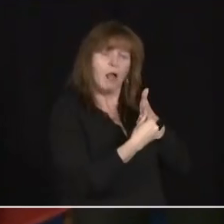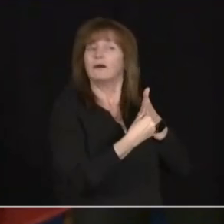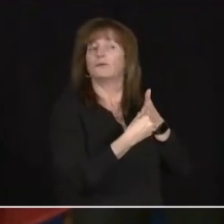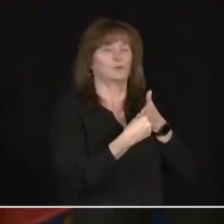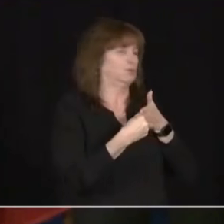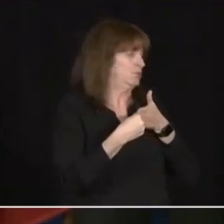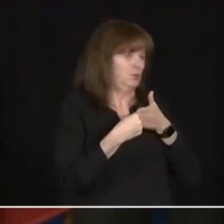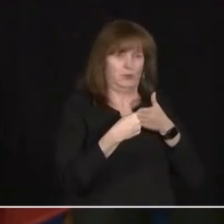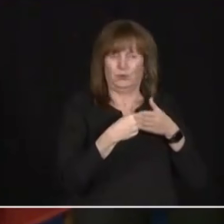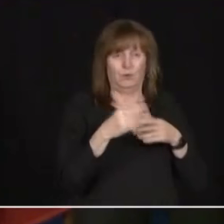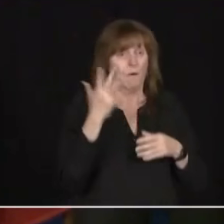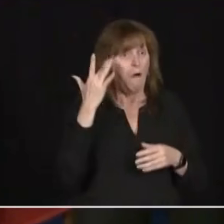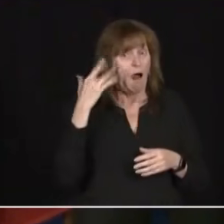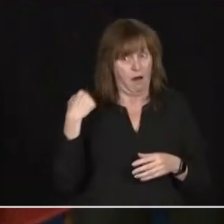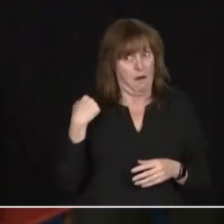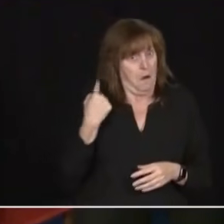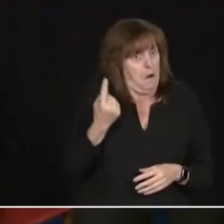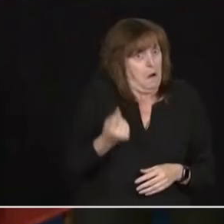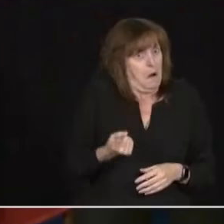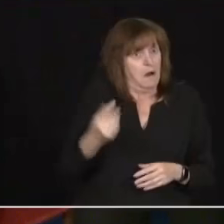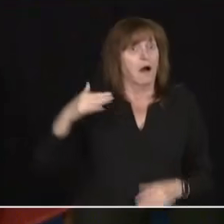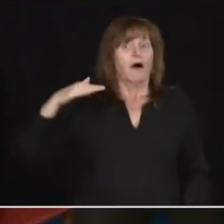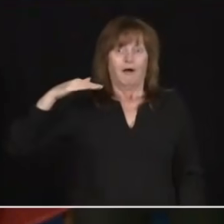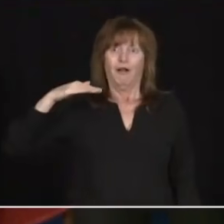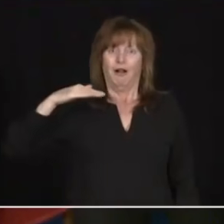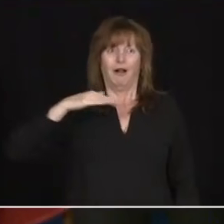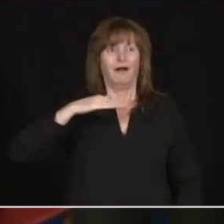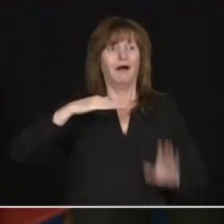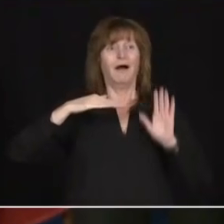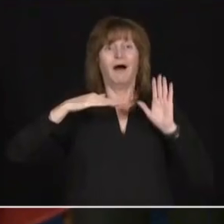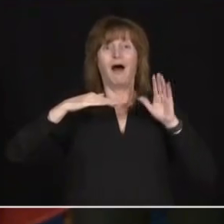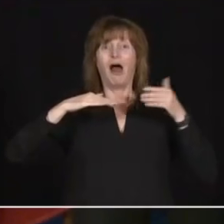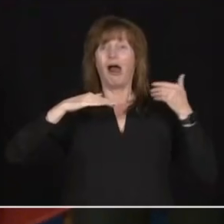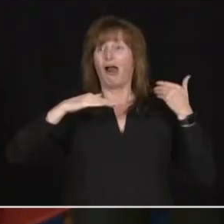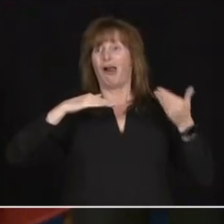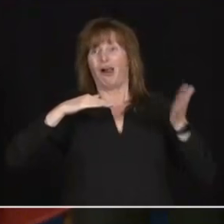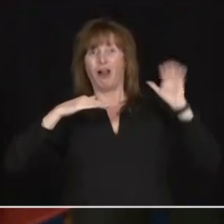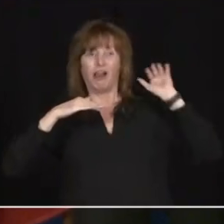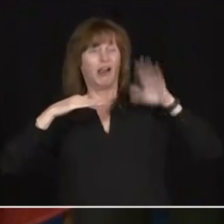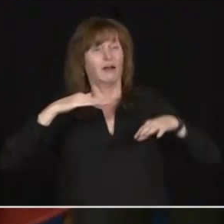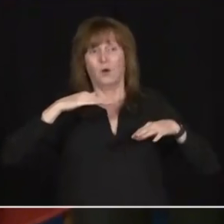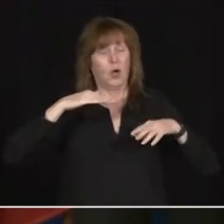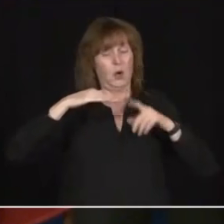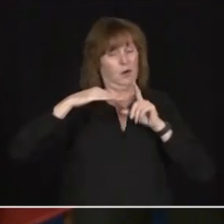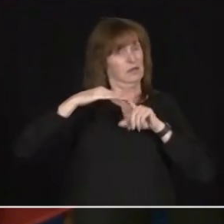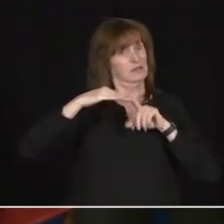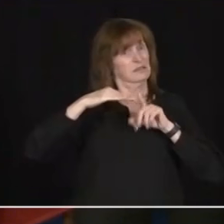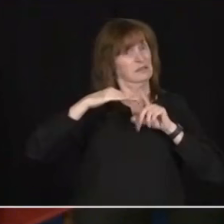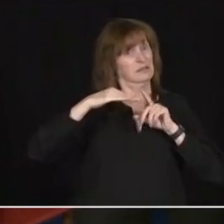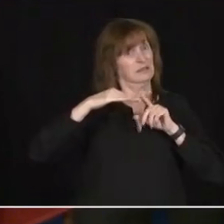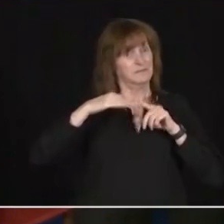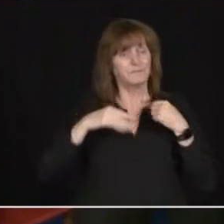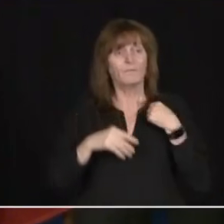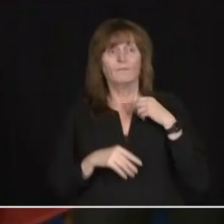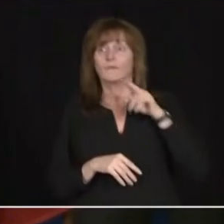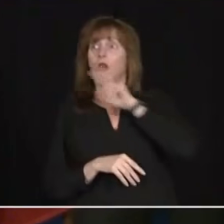can't take the progress we've made for granted. We have seen in other jurisdictions that moving too fast,